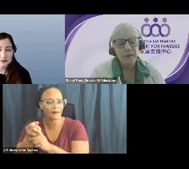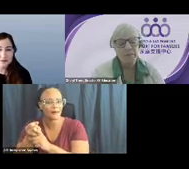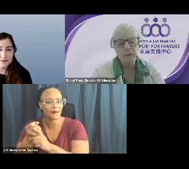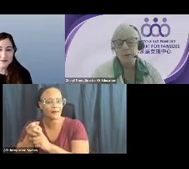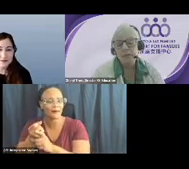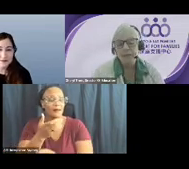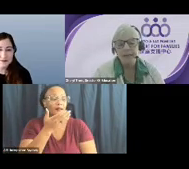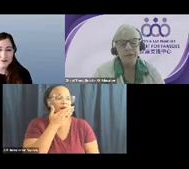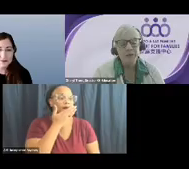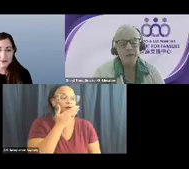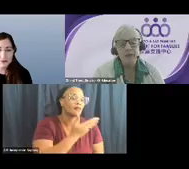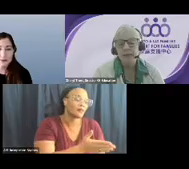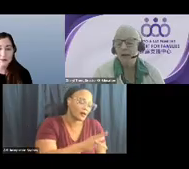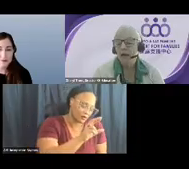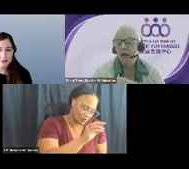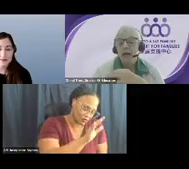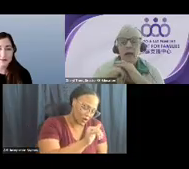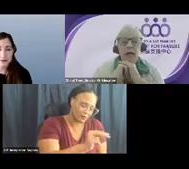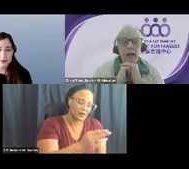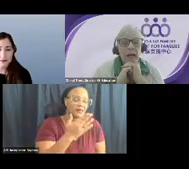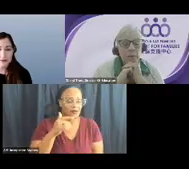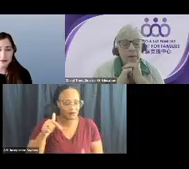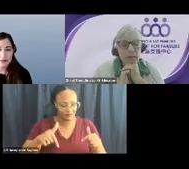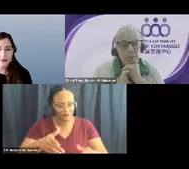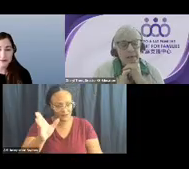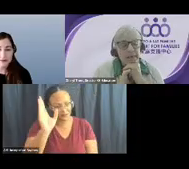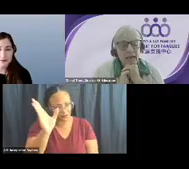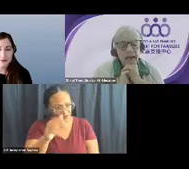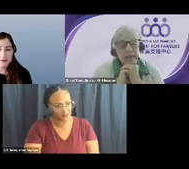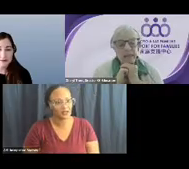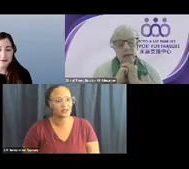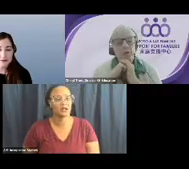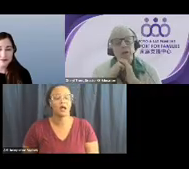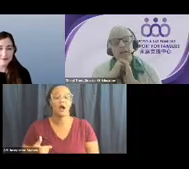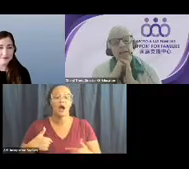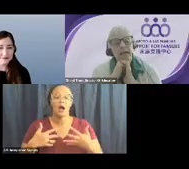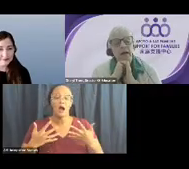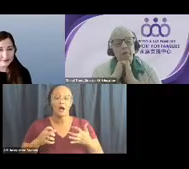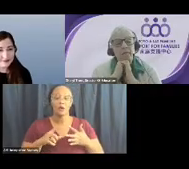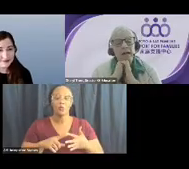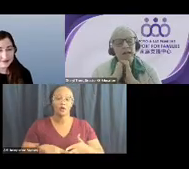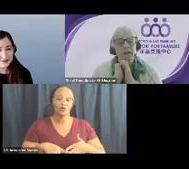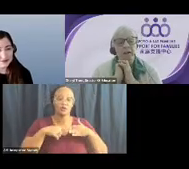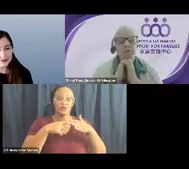and thank you for this presentation. And uh I want to start by saying I stumbled on the fact that